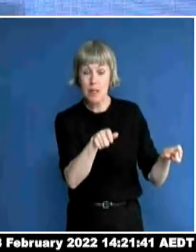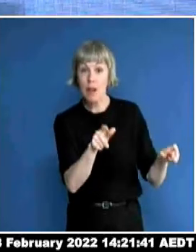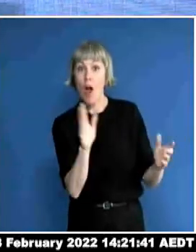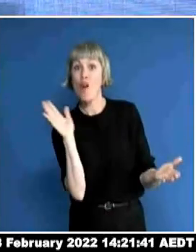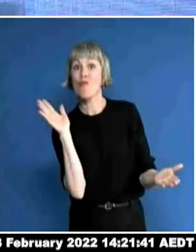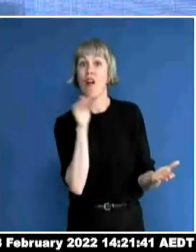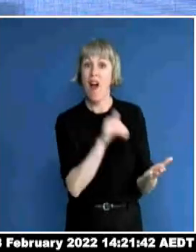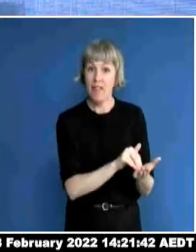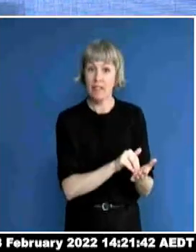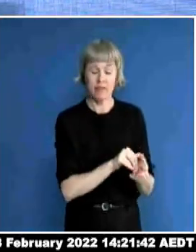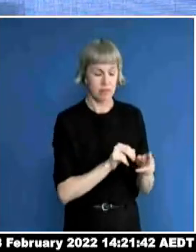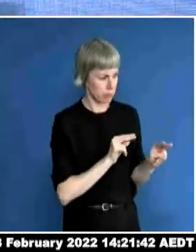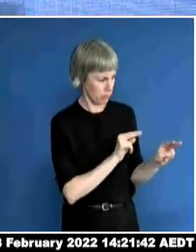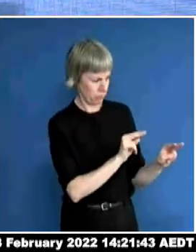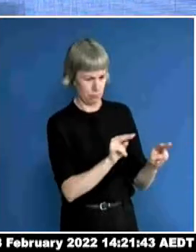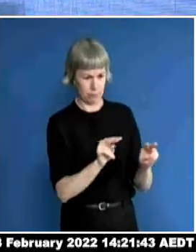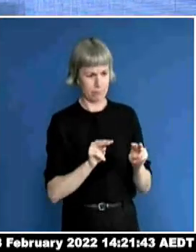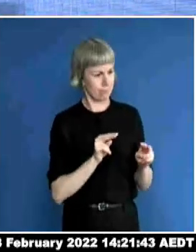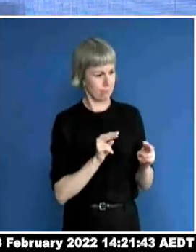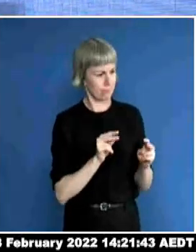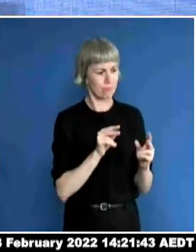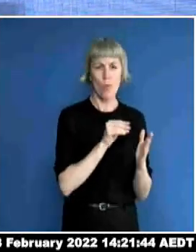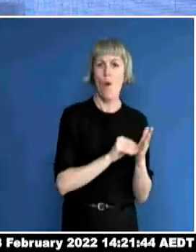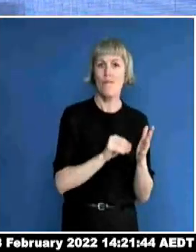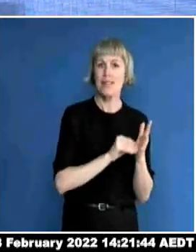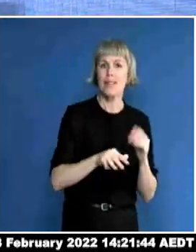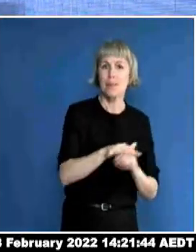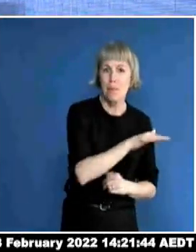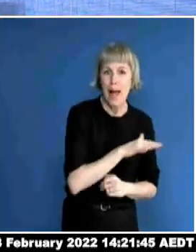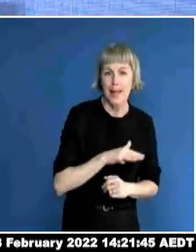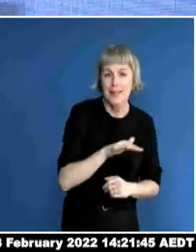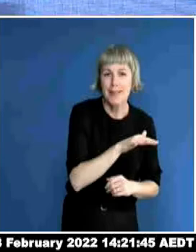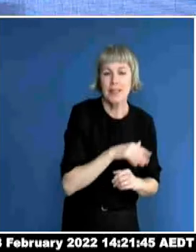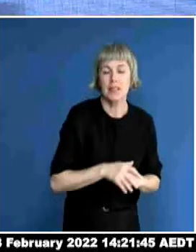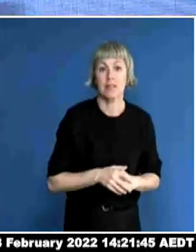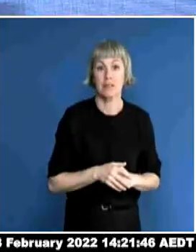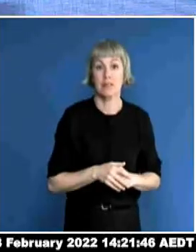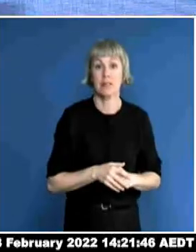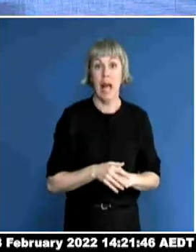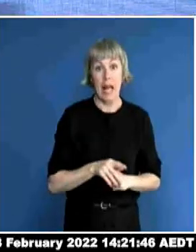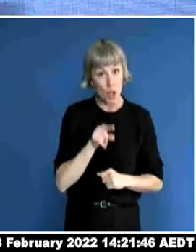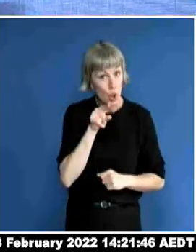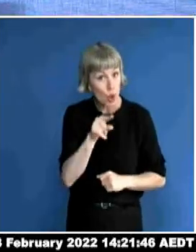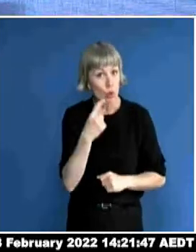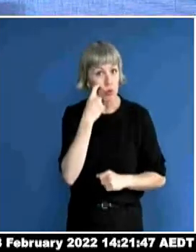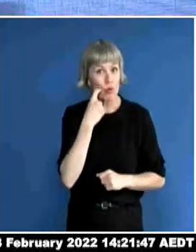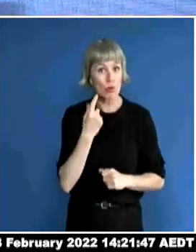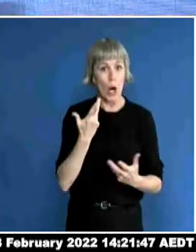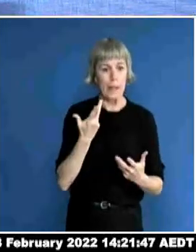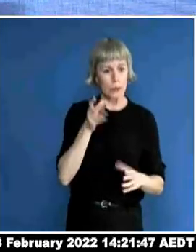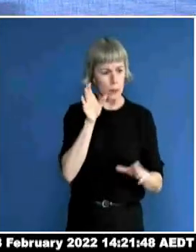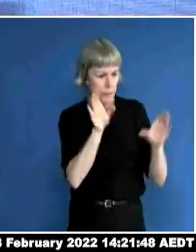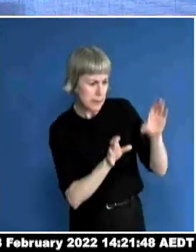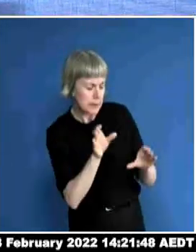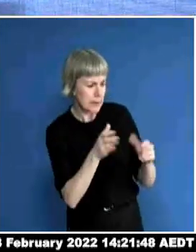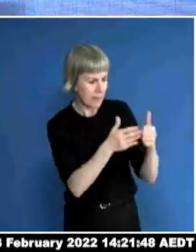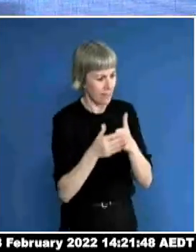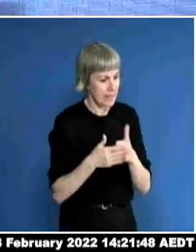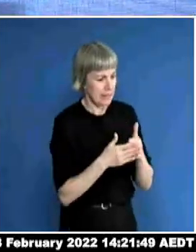what, you tried to make it look like the type of environment, like a café where they would actually serve coffee to people?